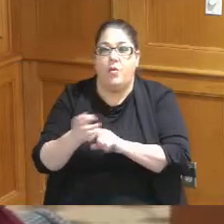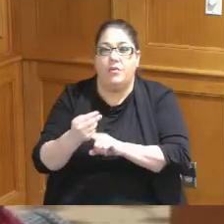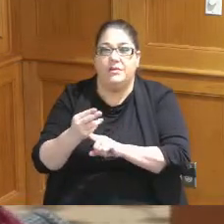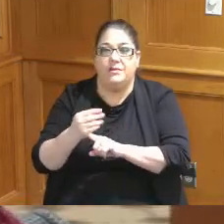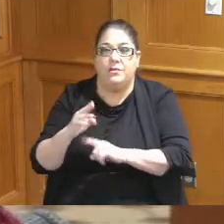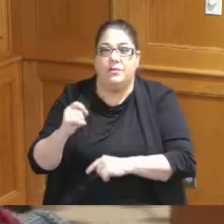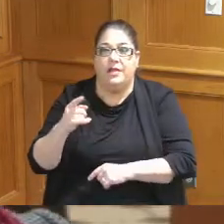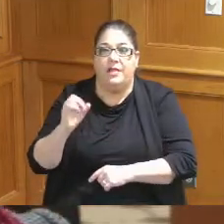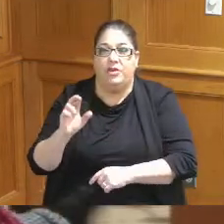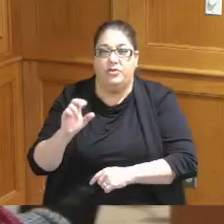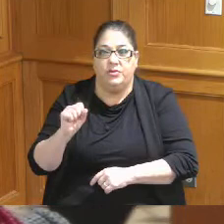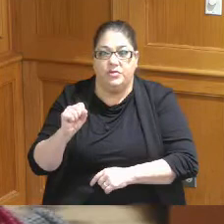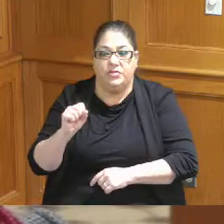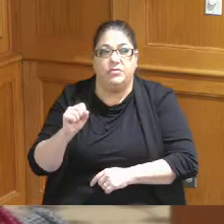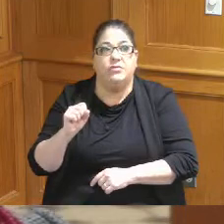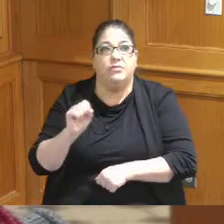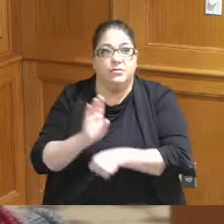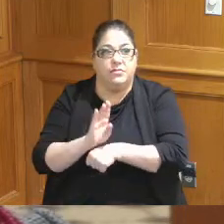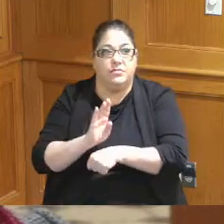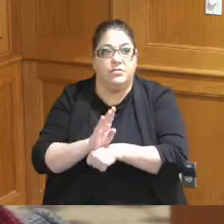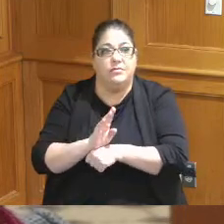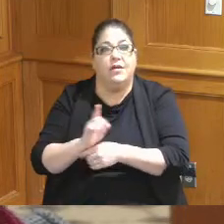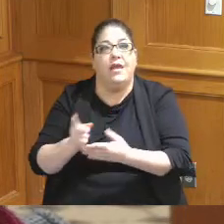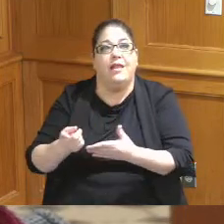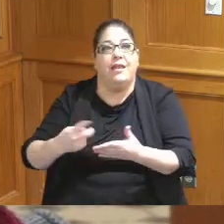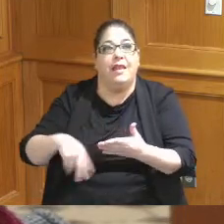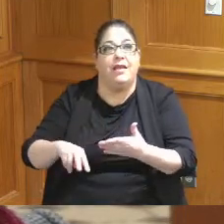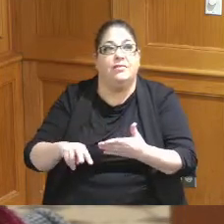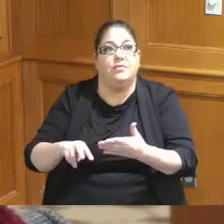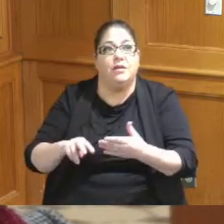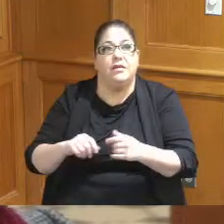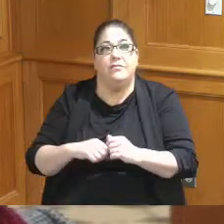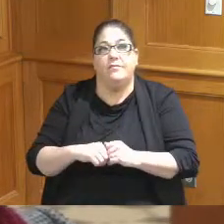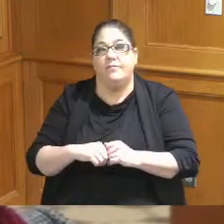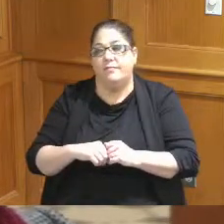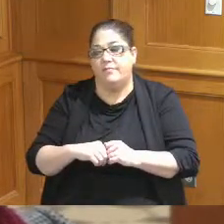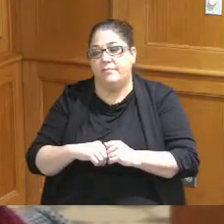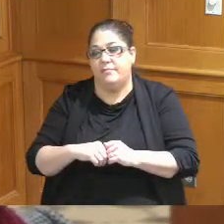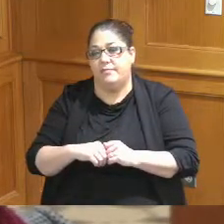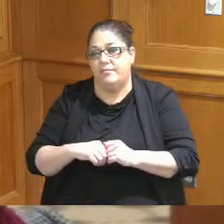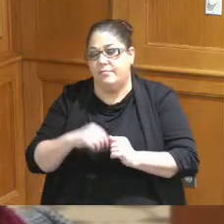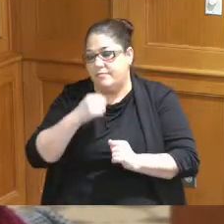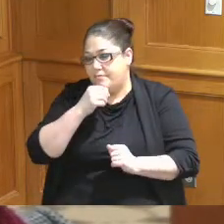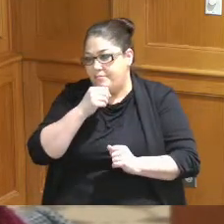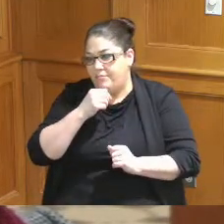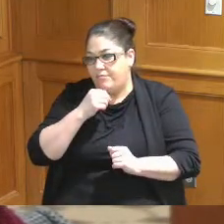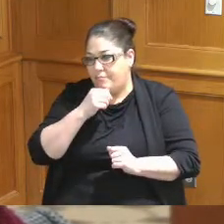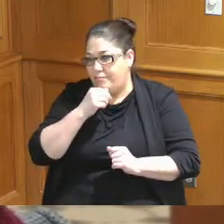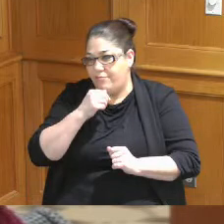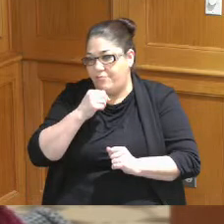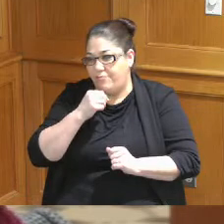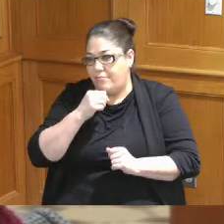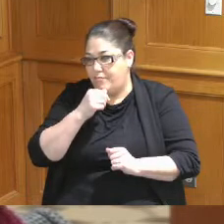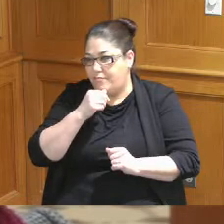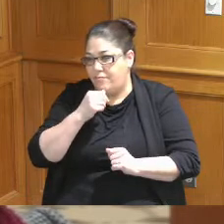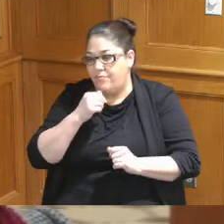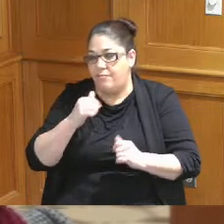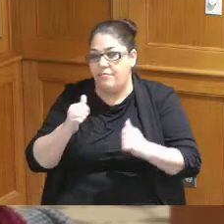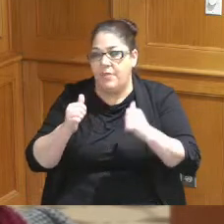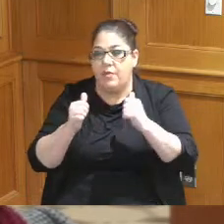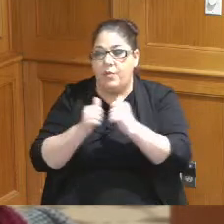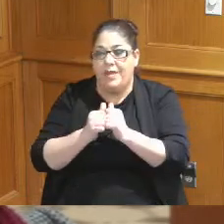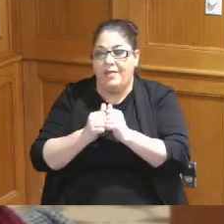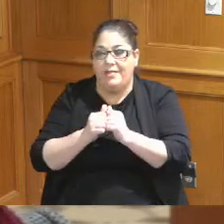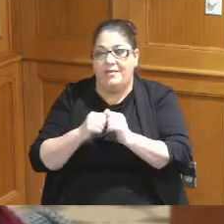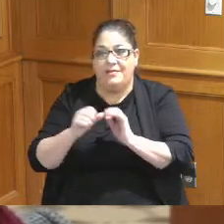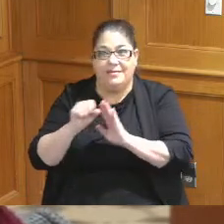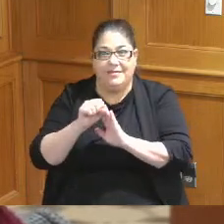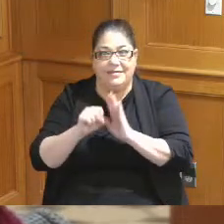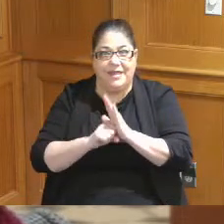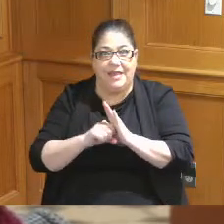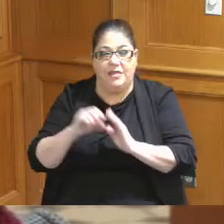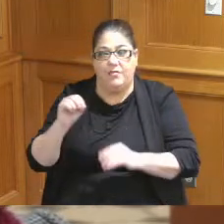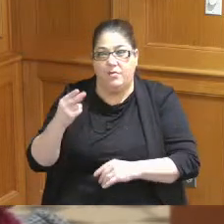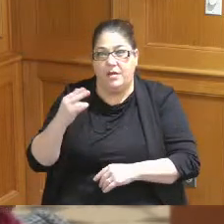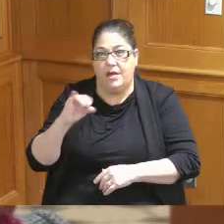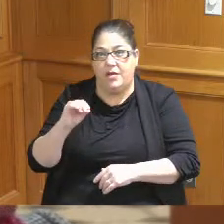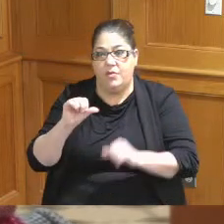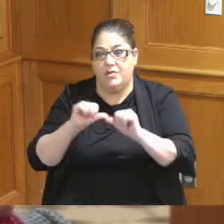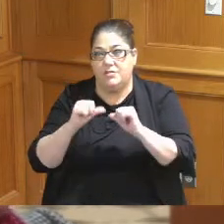and we are meeting next week we would have met earlier on it with the State Ohio Association of